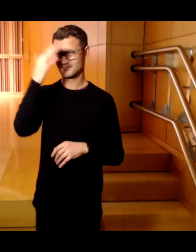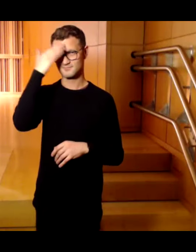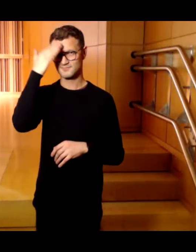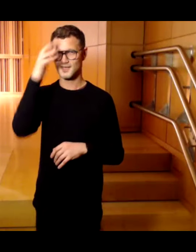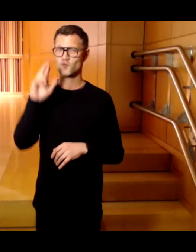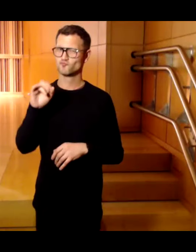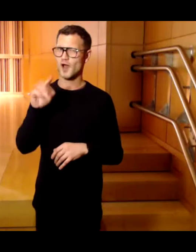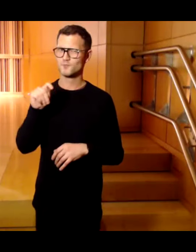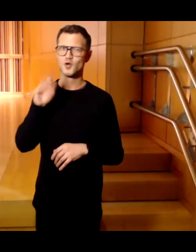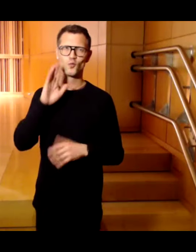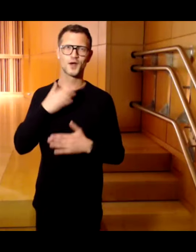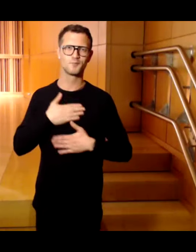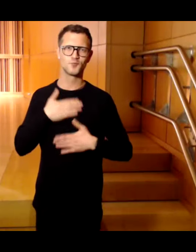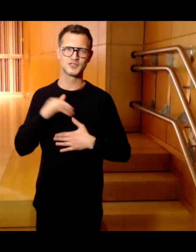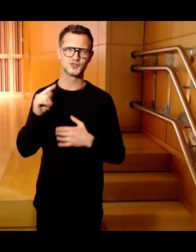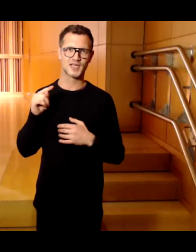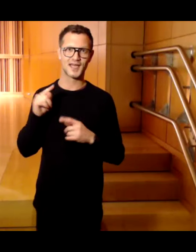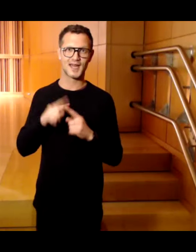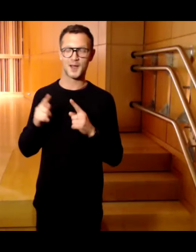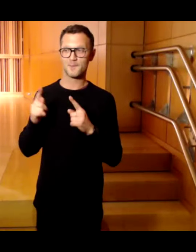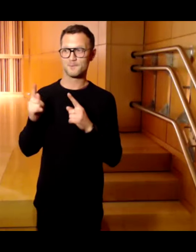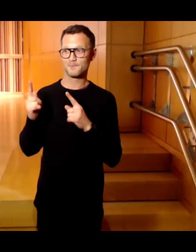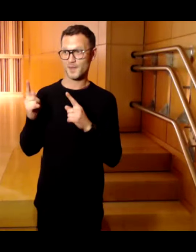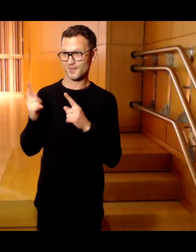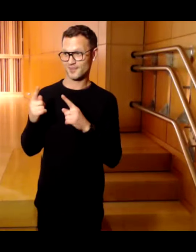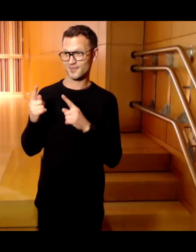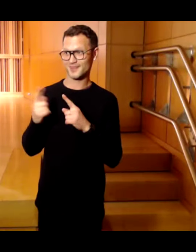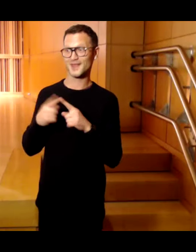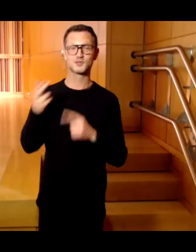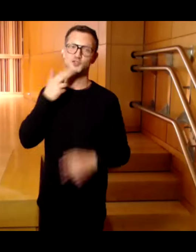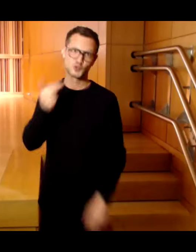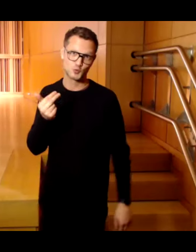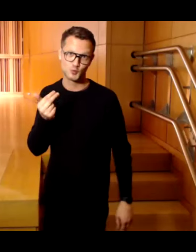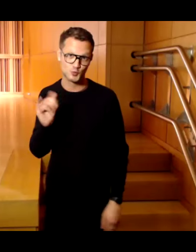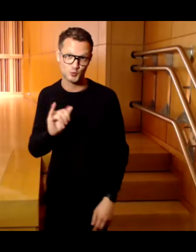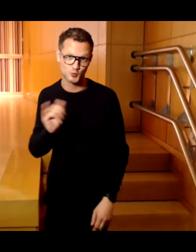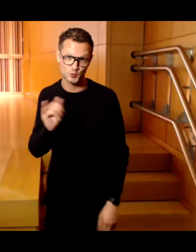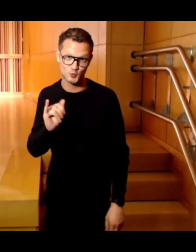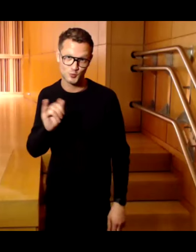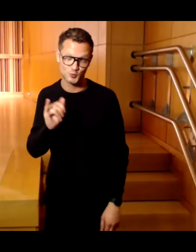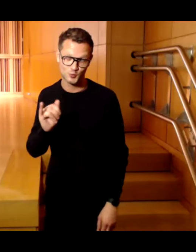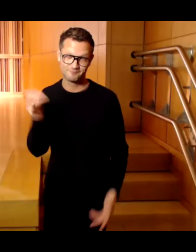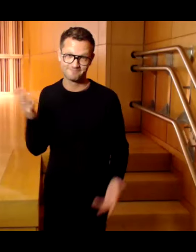The robber was huge.